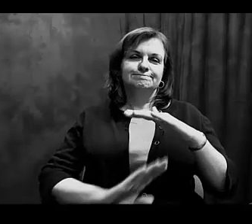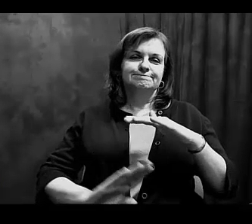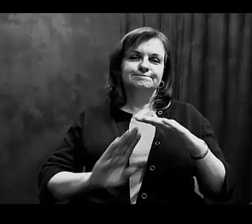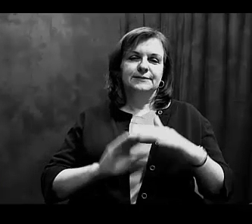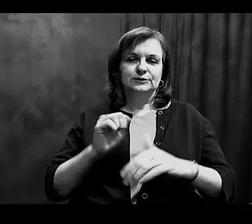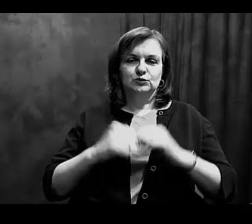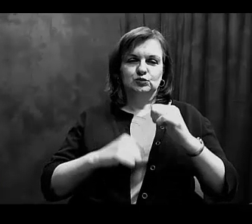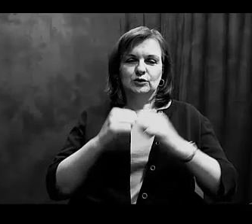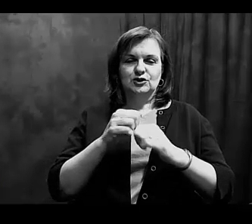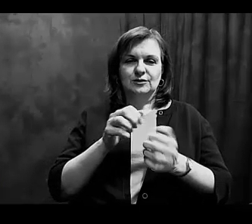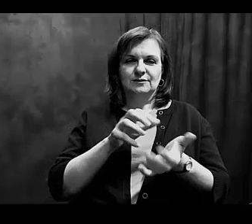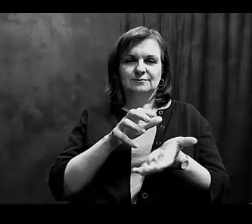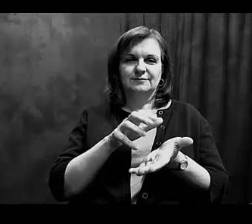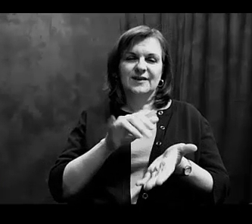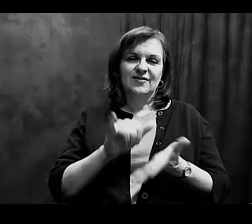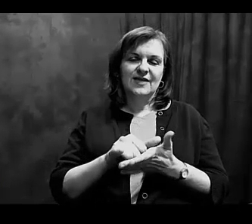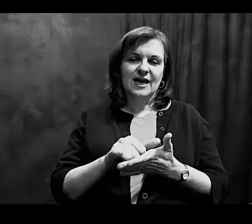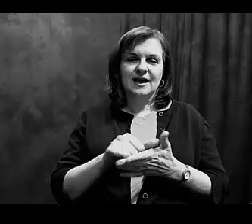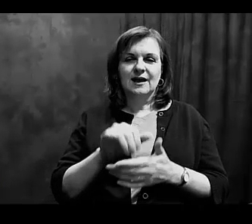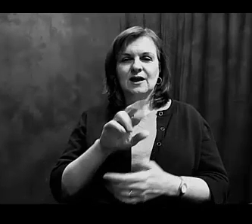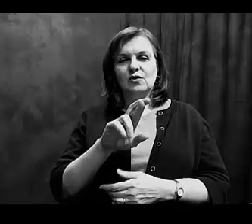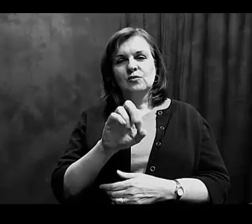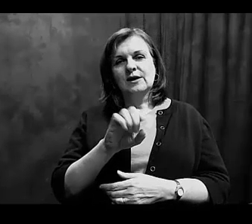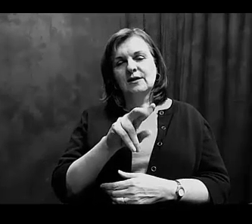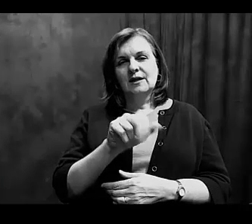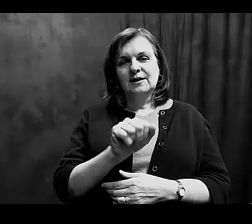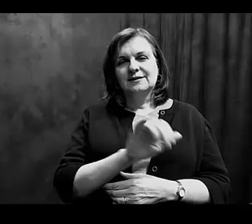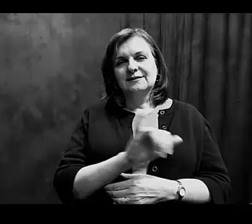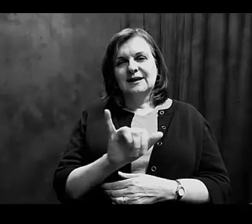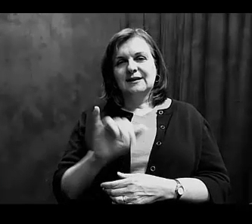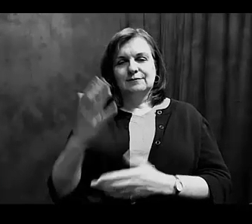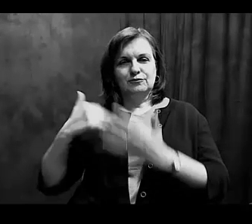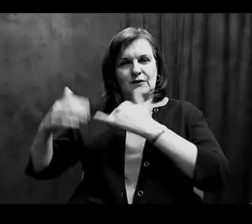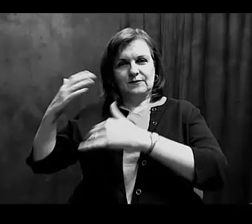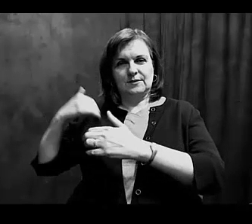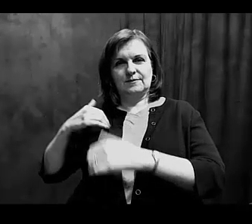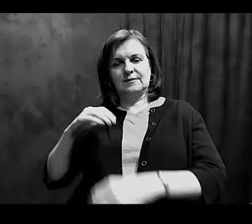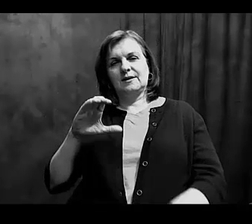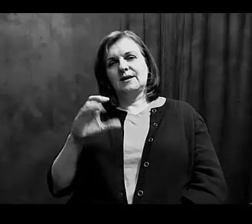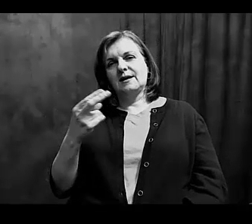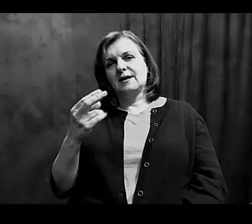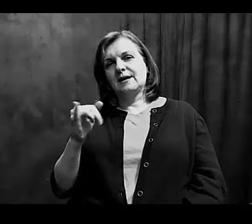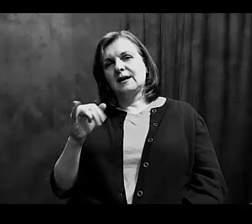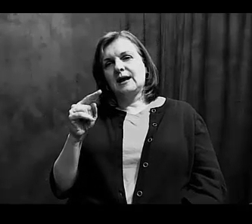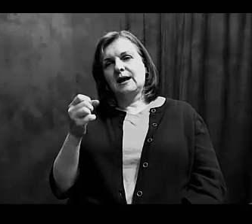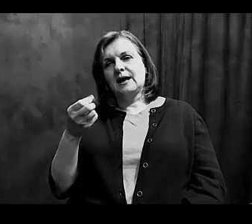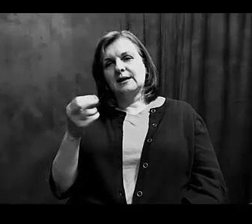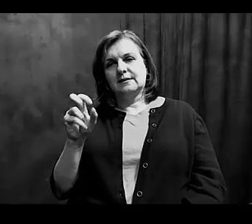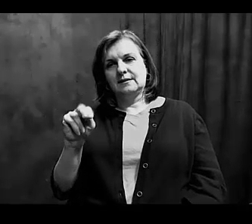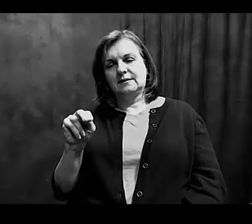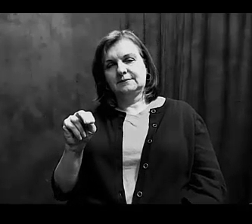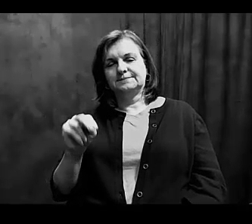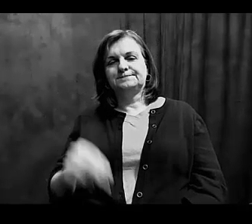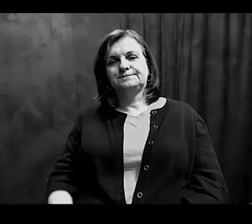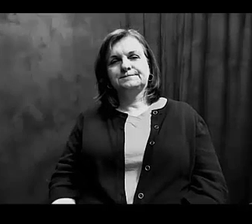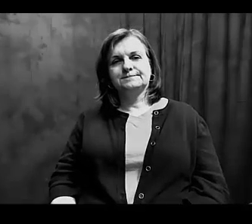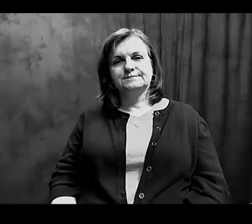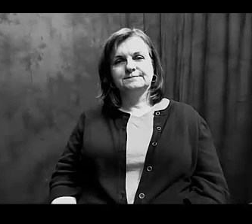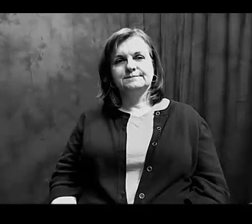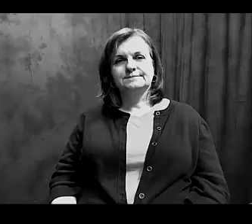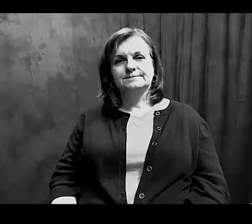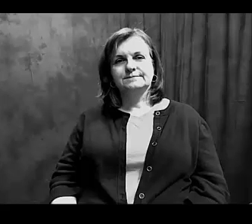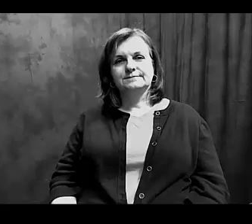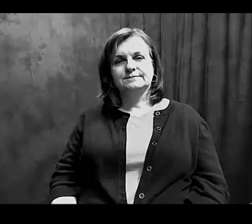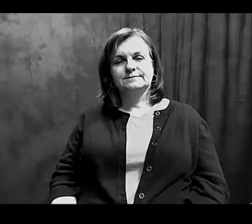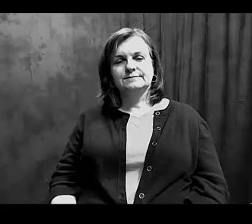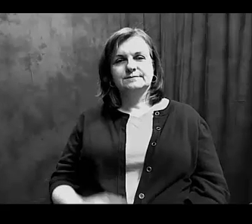kind of structure. This actually is most like our Chiton or our ancestral organism